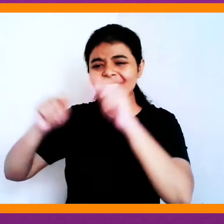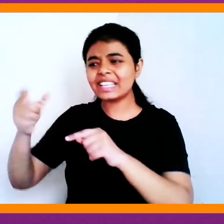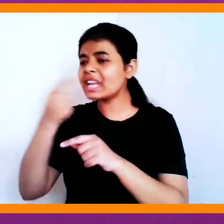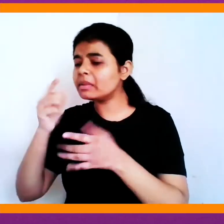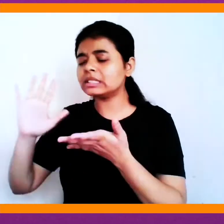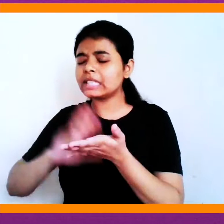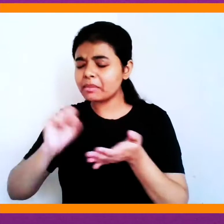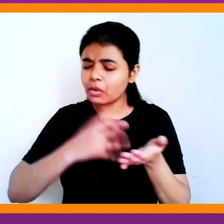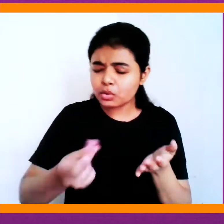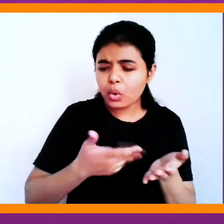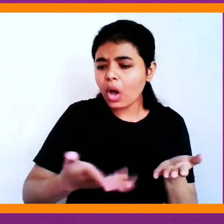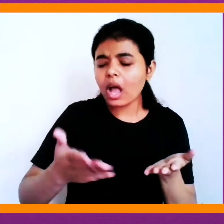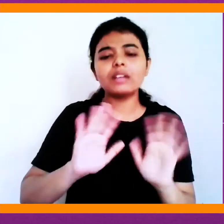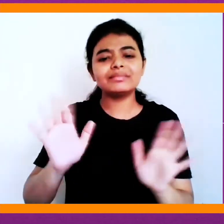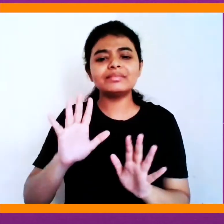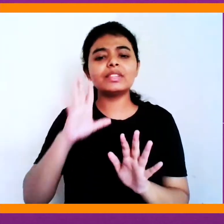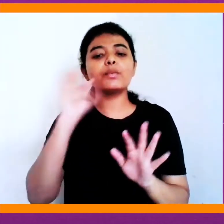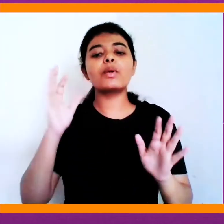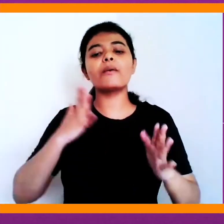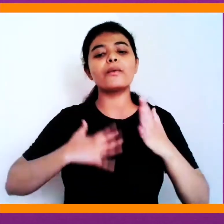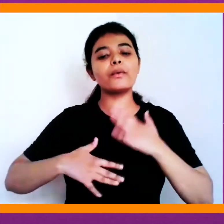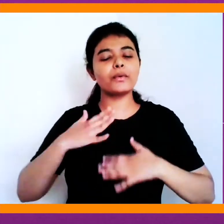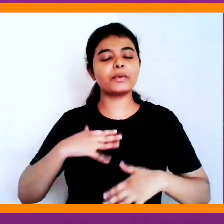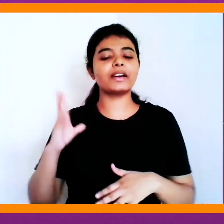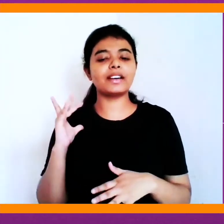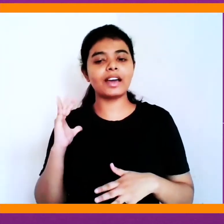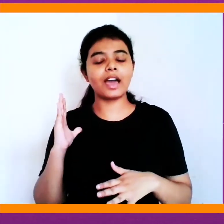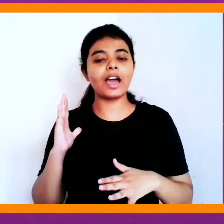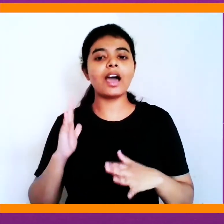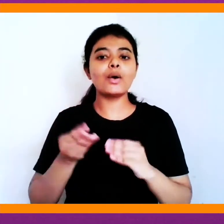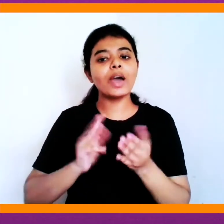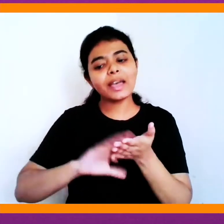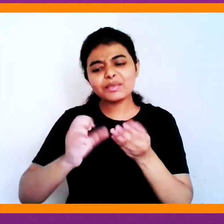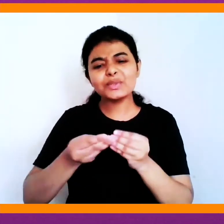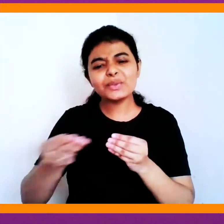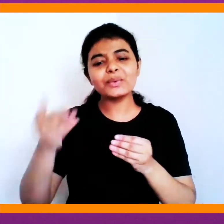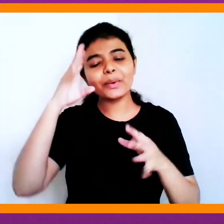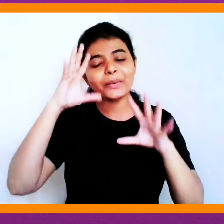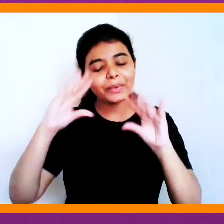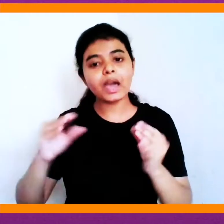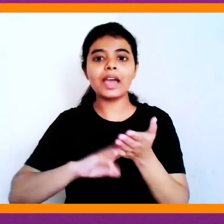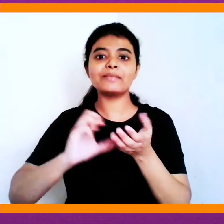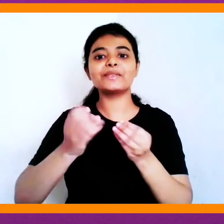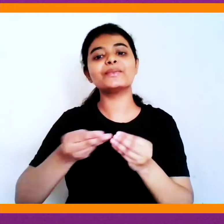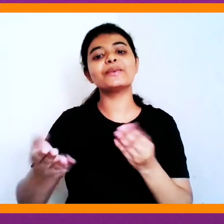watch now what are the reasons why the cycles are getting so irregular one is lifestyle and i would